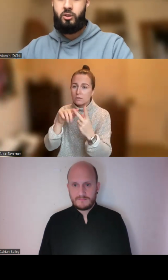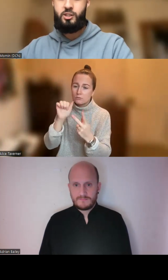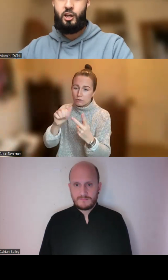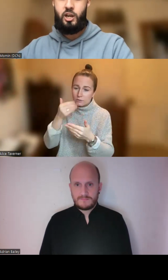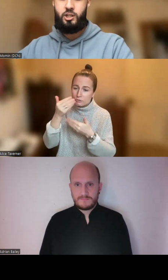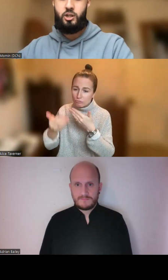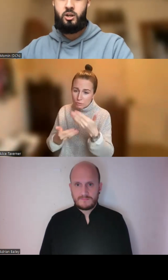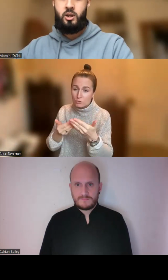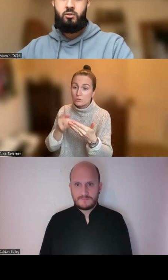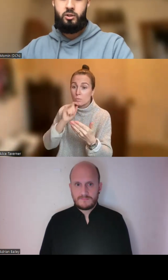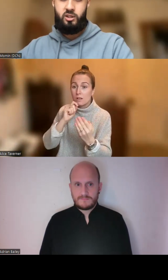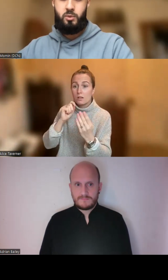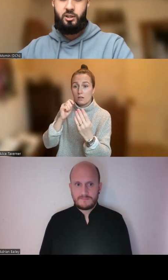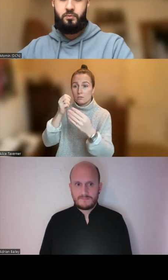on the search engine results page.